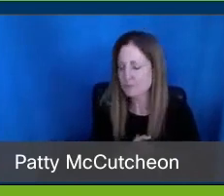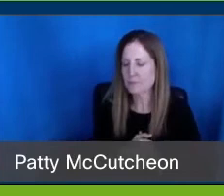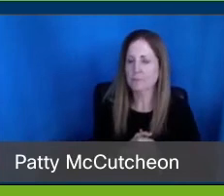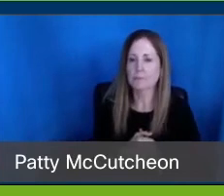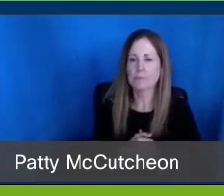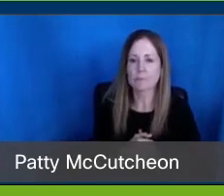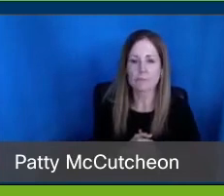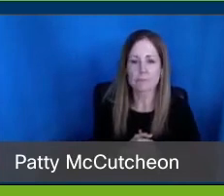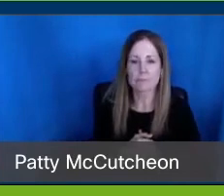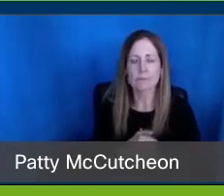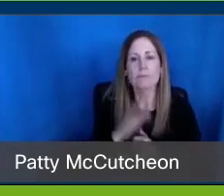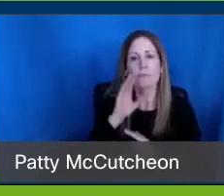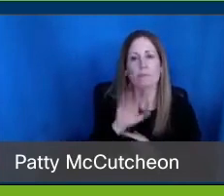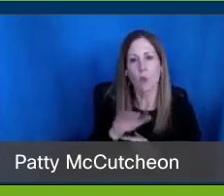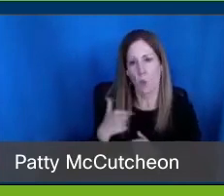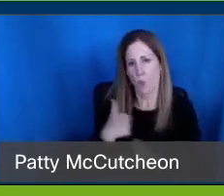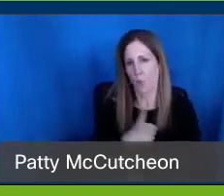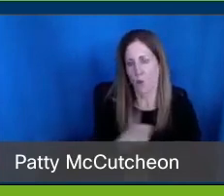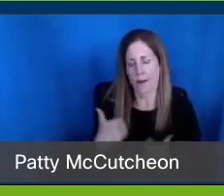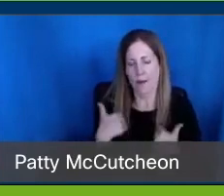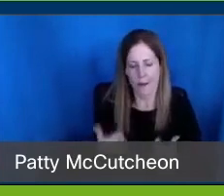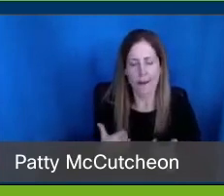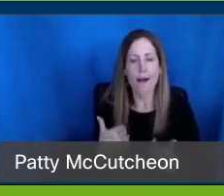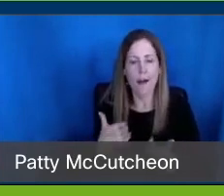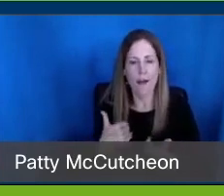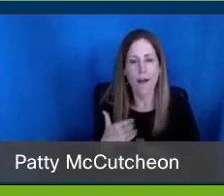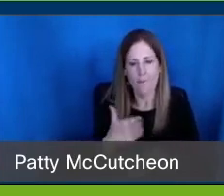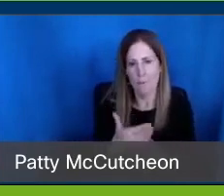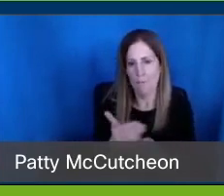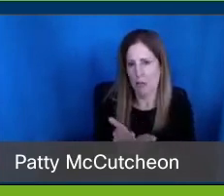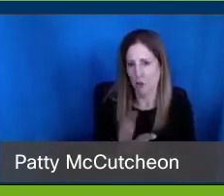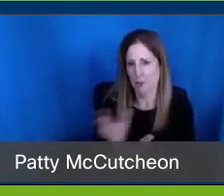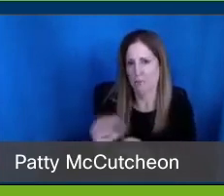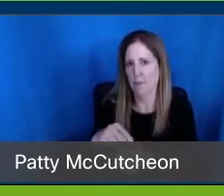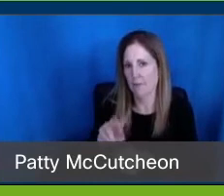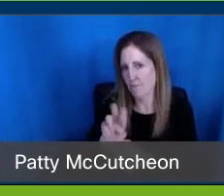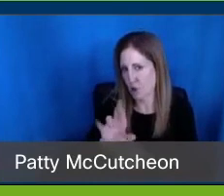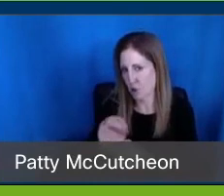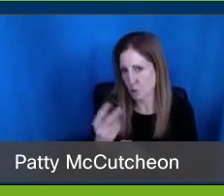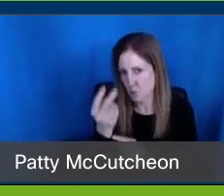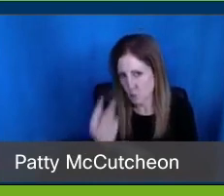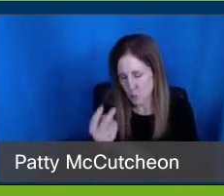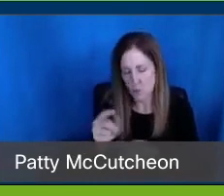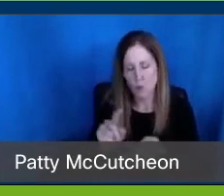You know, we have budget for version two of the apps and the Alexa skill, so...